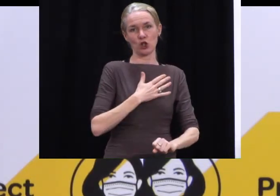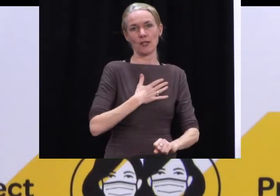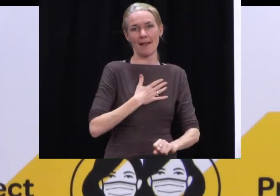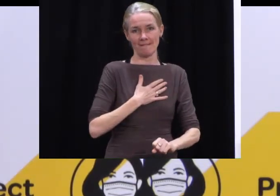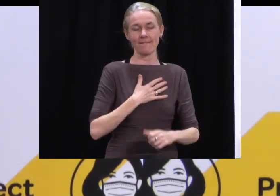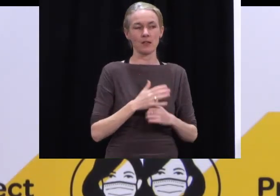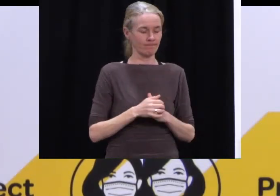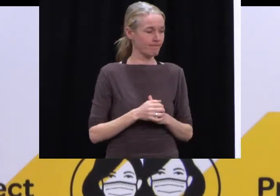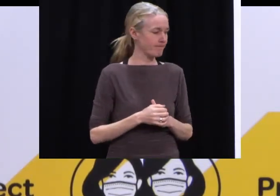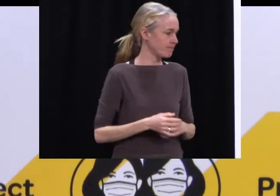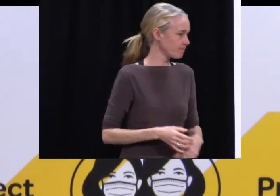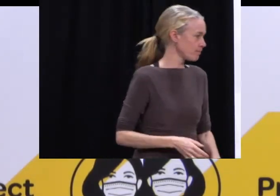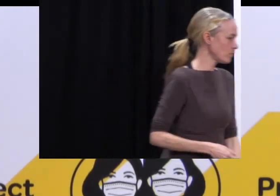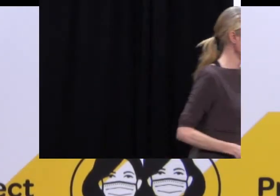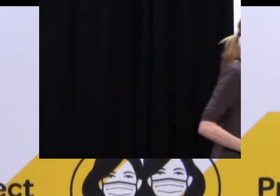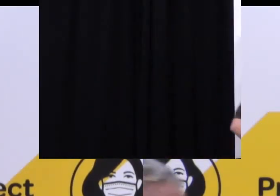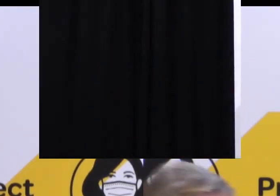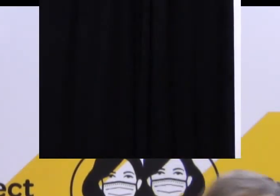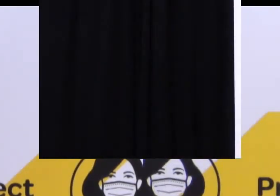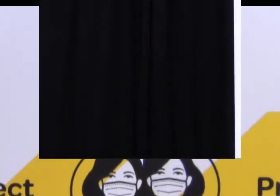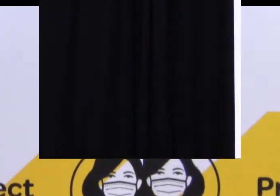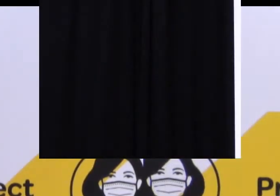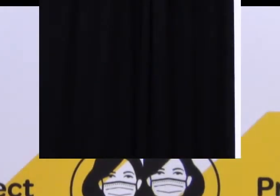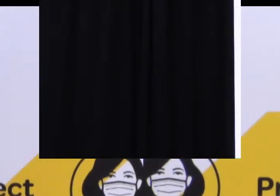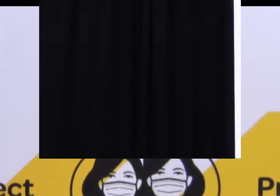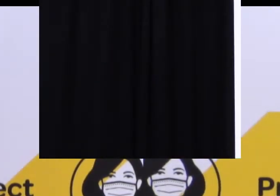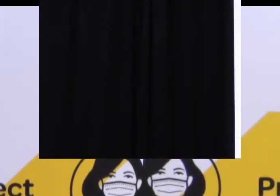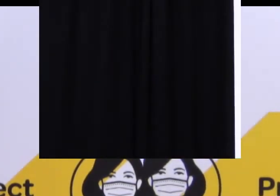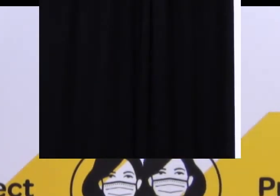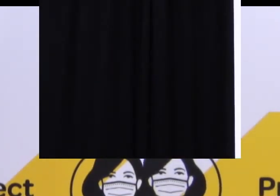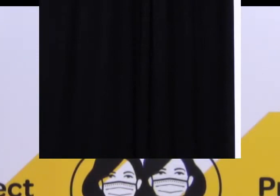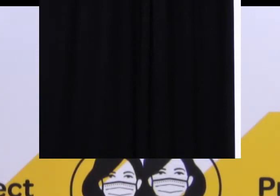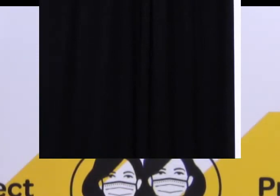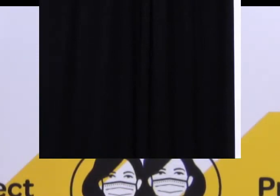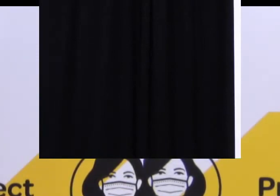are very important in making sure young people have the correct access to information.